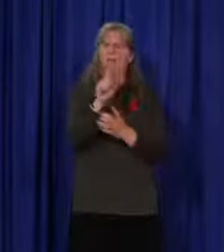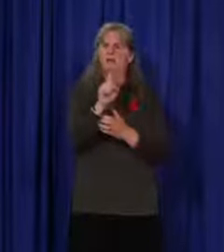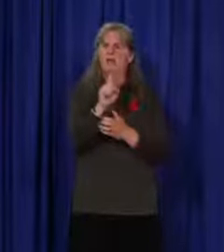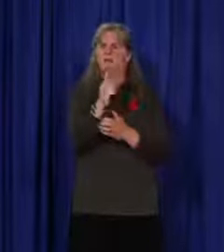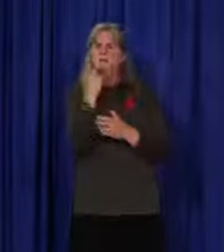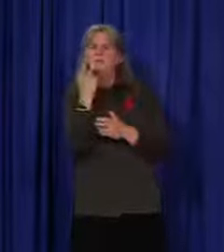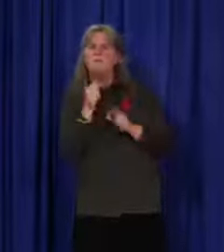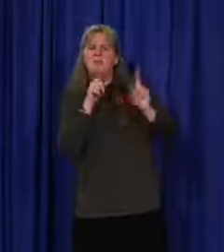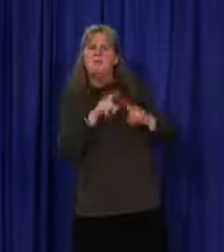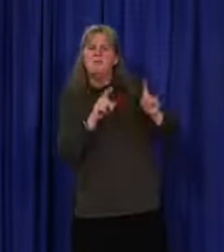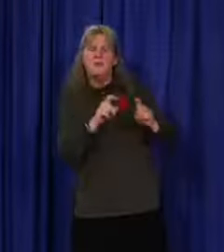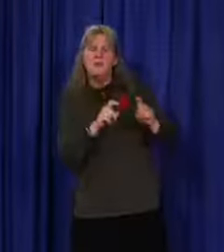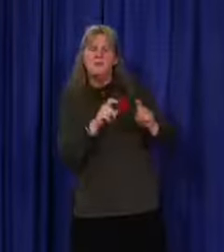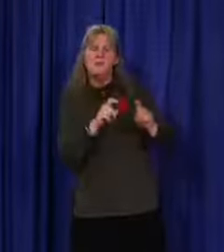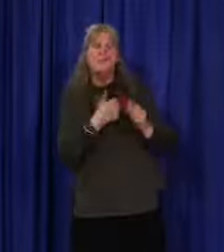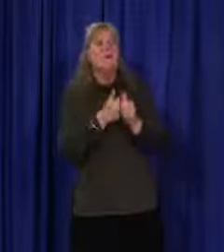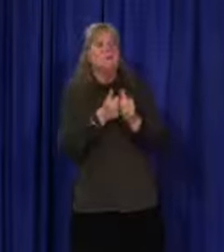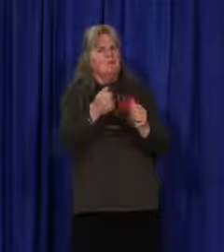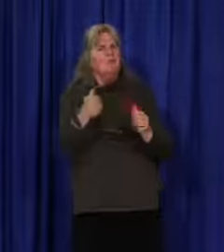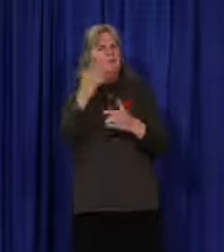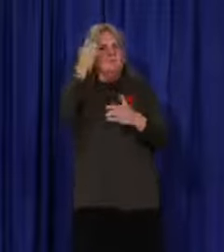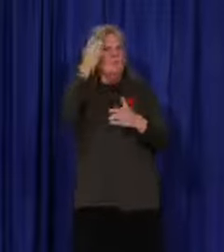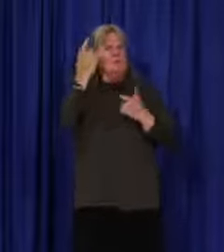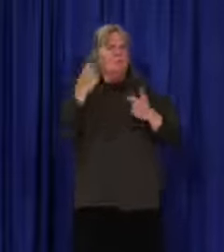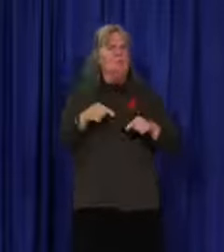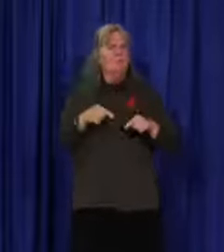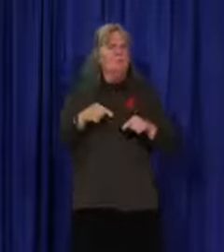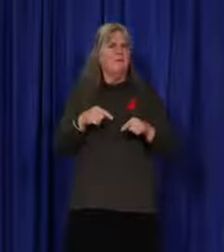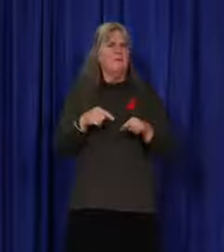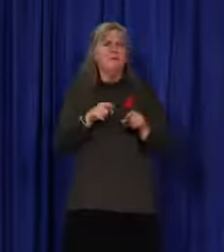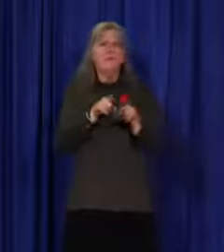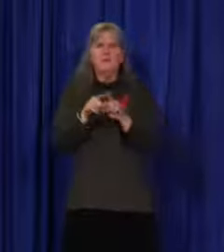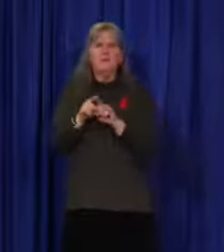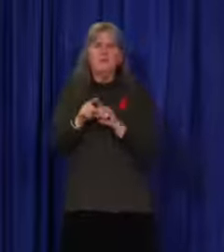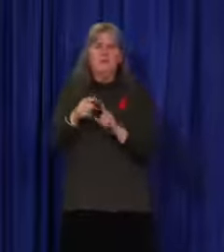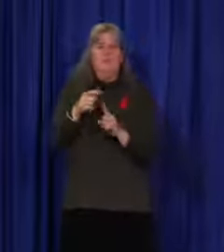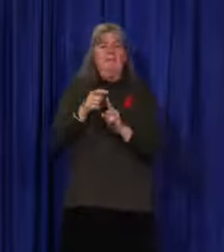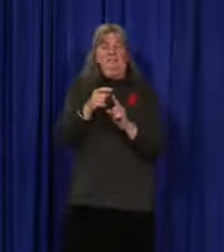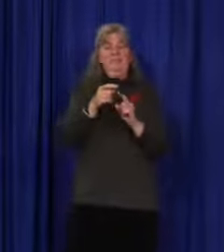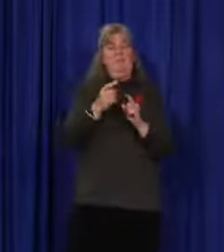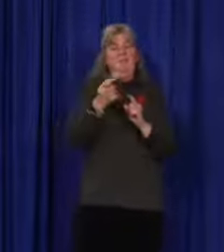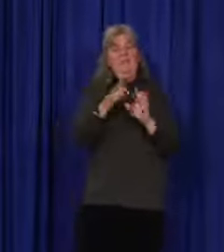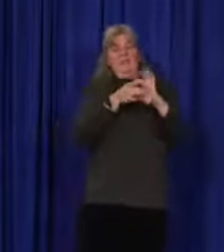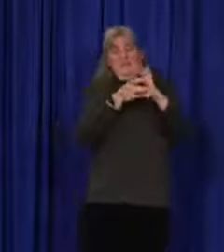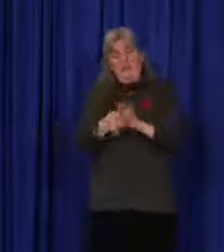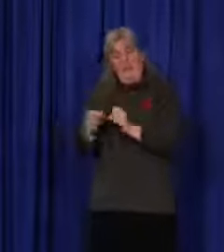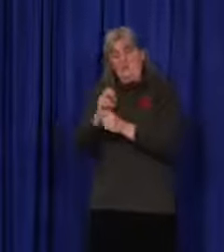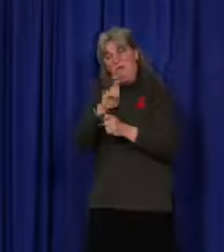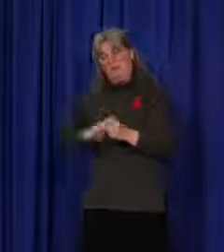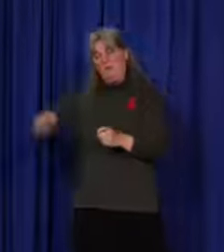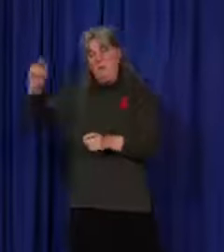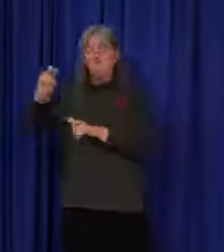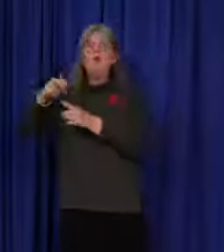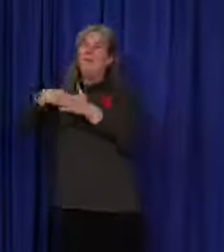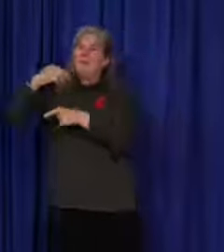but without requiring them to have those guidelines inspected before they were putting them in